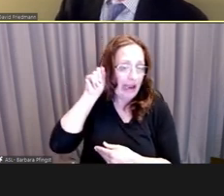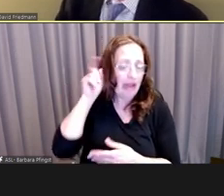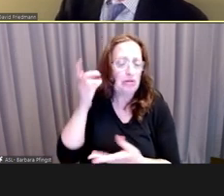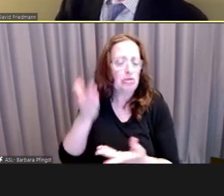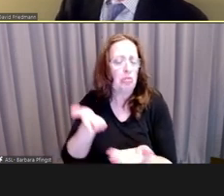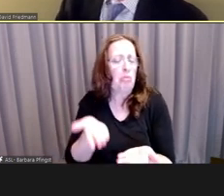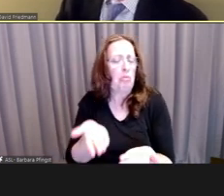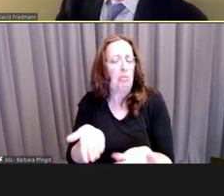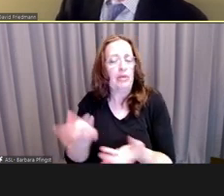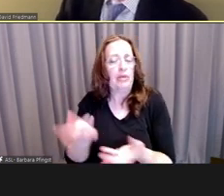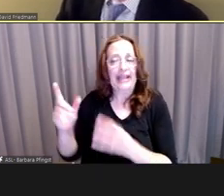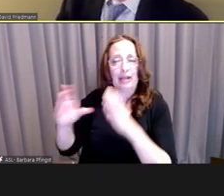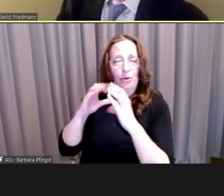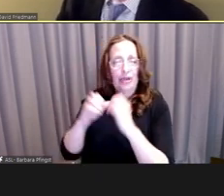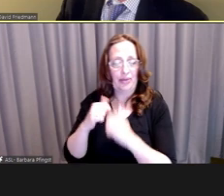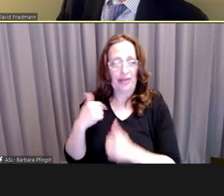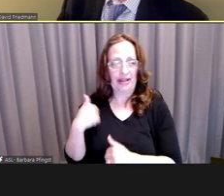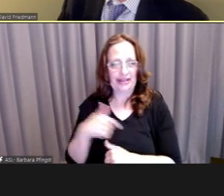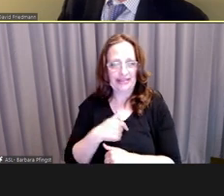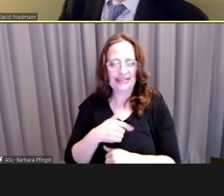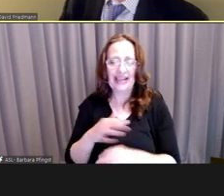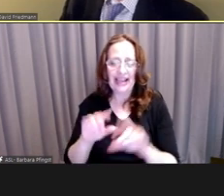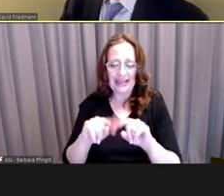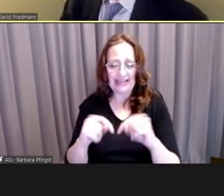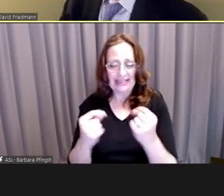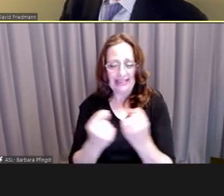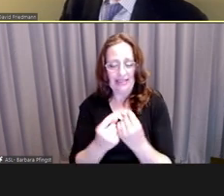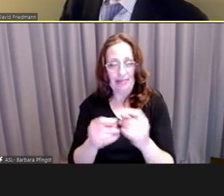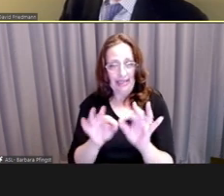really important that we have these conversations, because it allows us to align family expectations